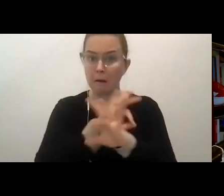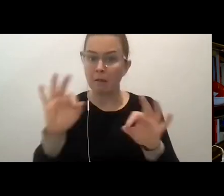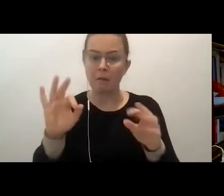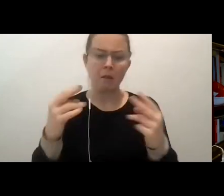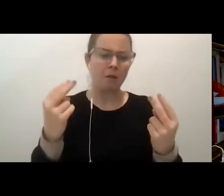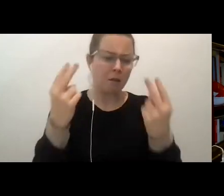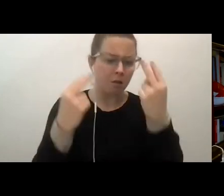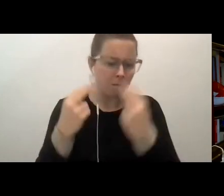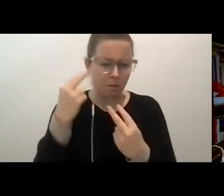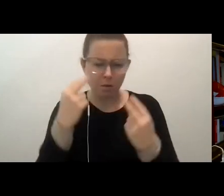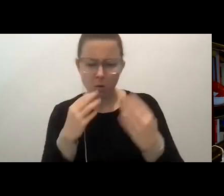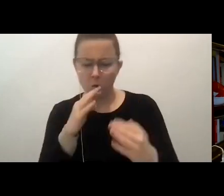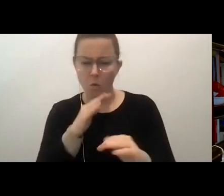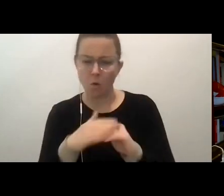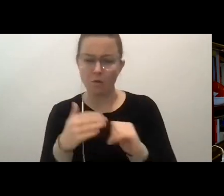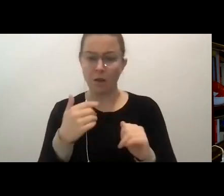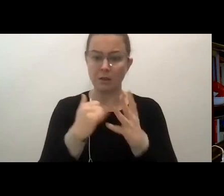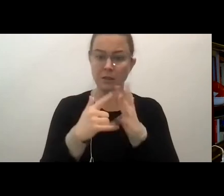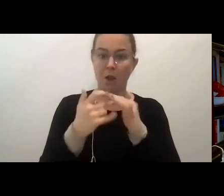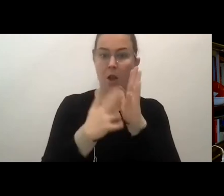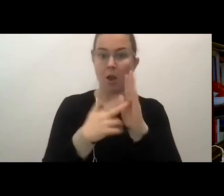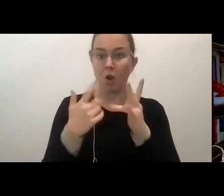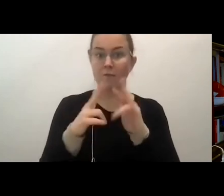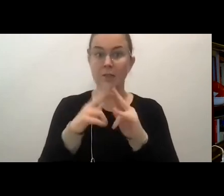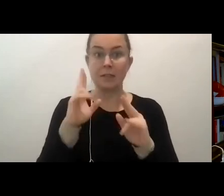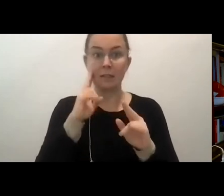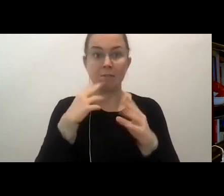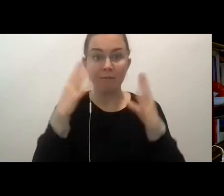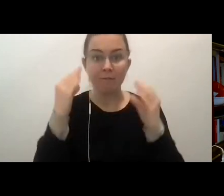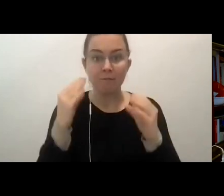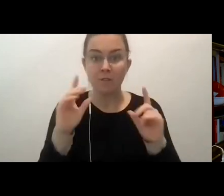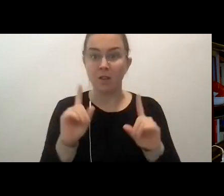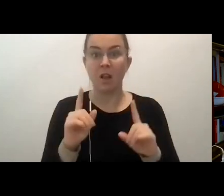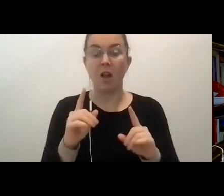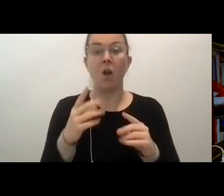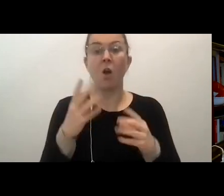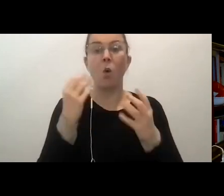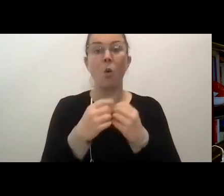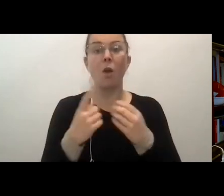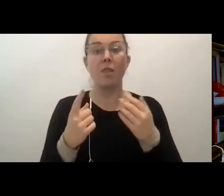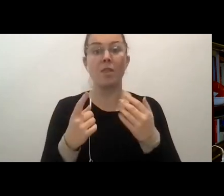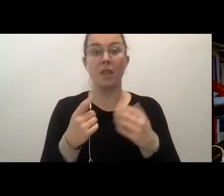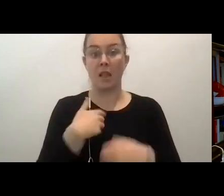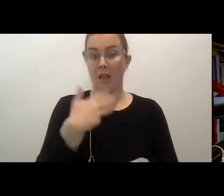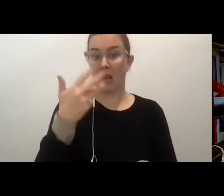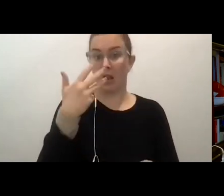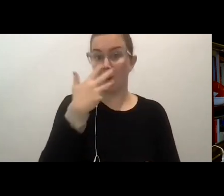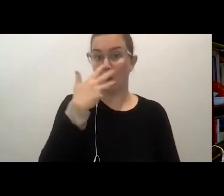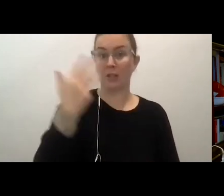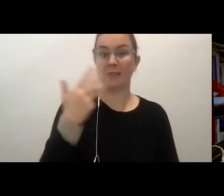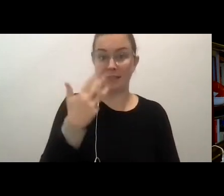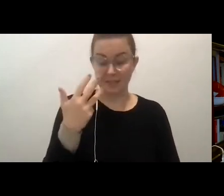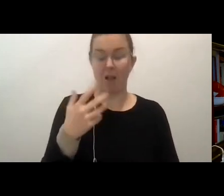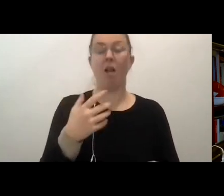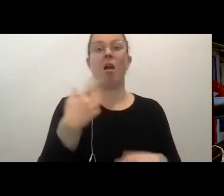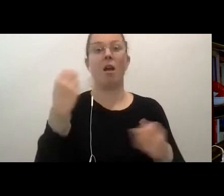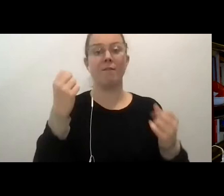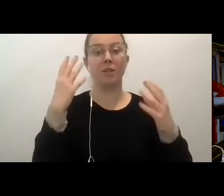I was absolutely floored when I was diagnosed with hearing loss at the age of 19 and even more